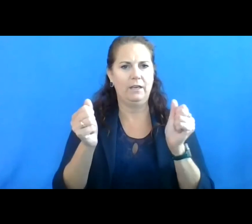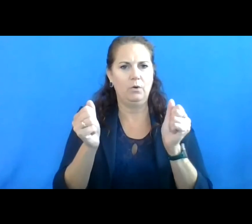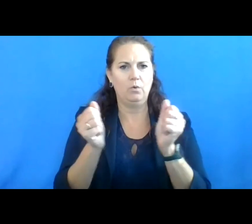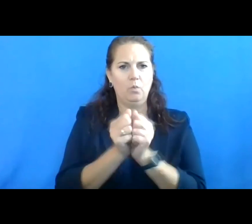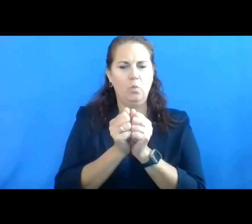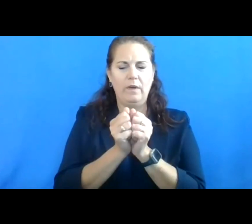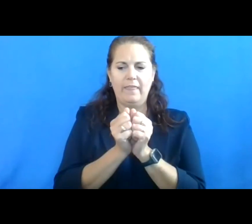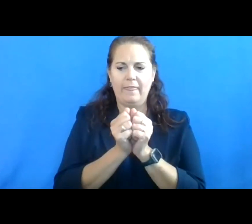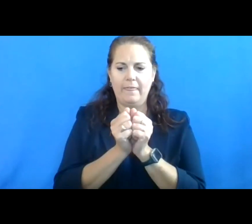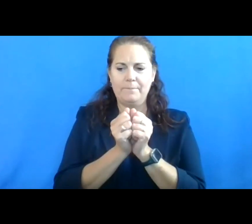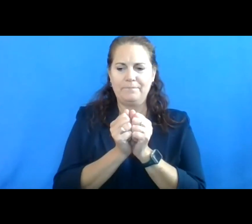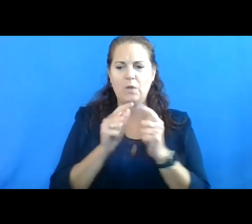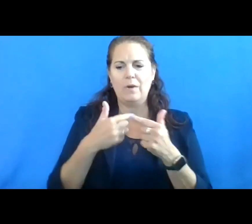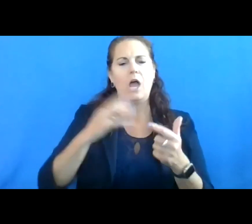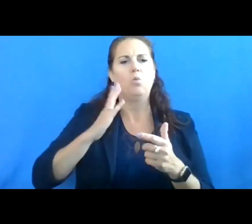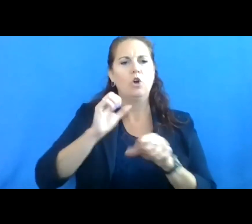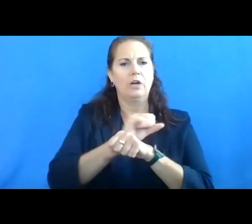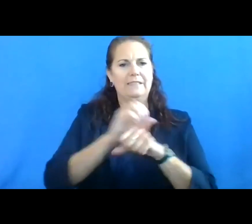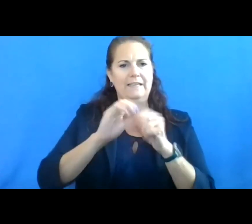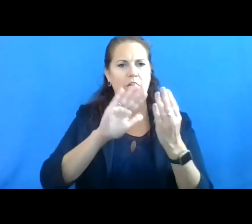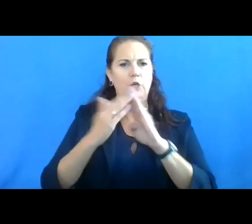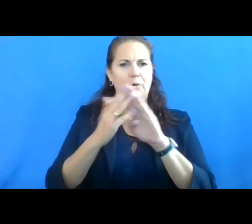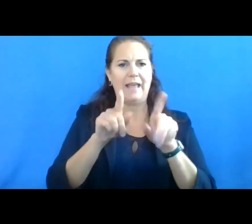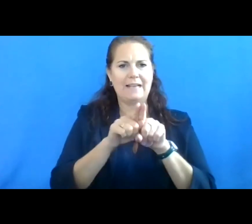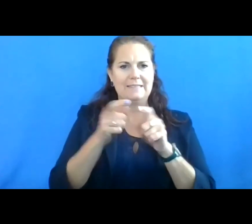worked in community as an Administrator.